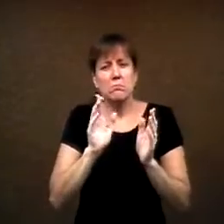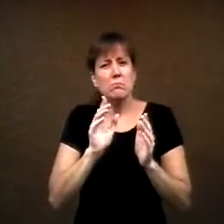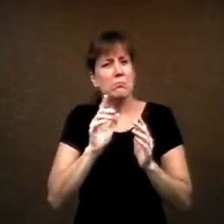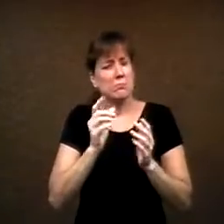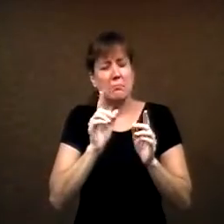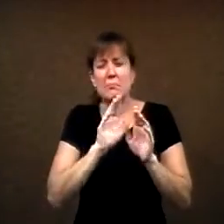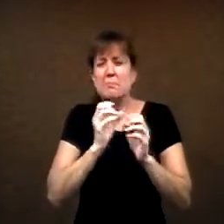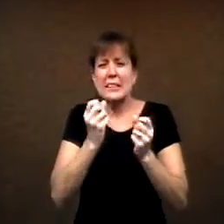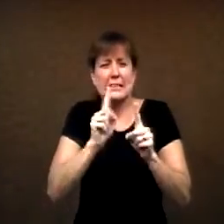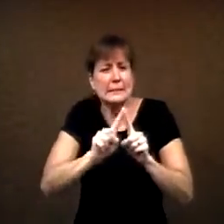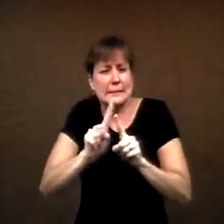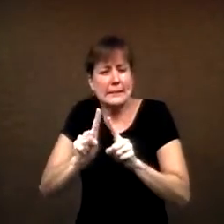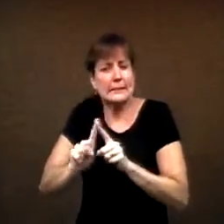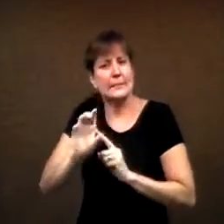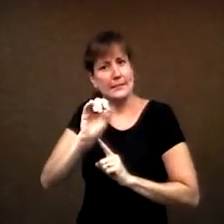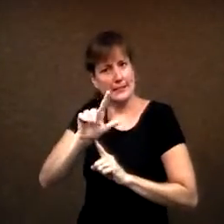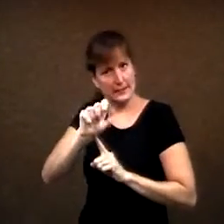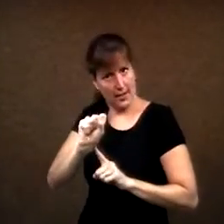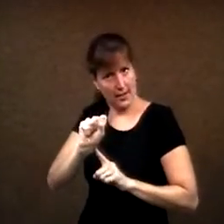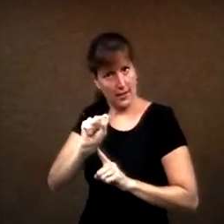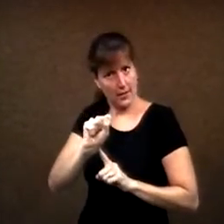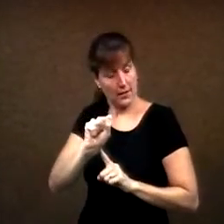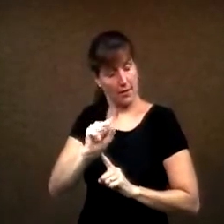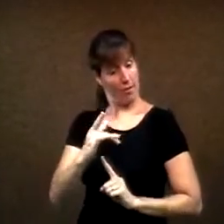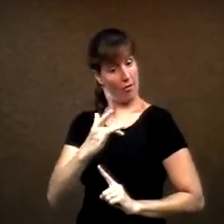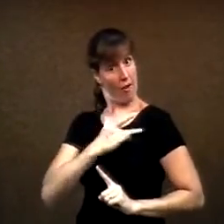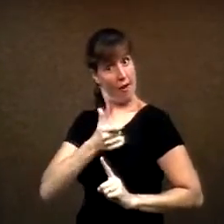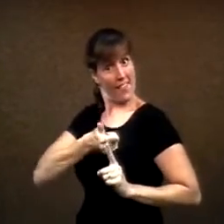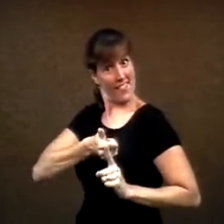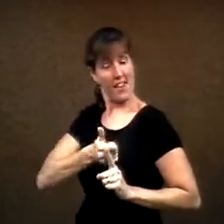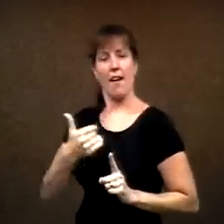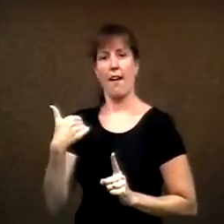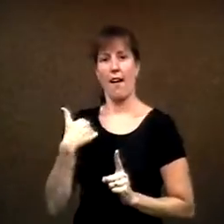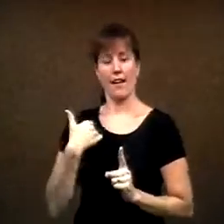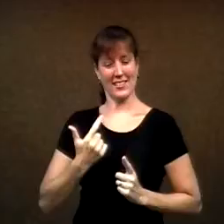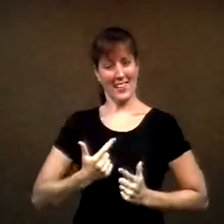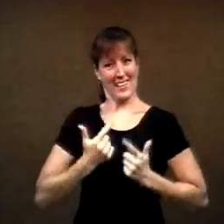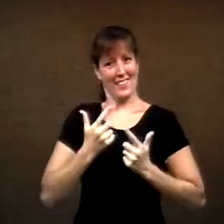The heart is completely made up of living cells known as cardiac muscle cells.